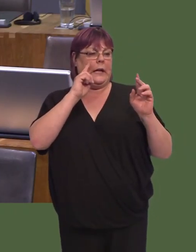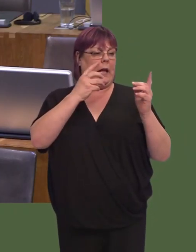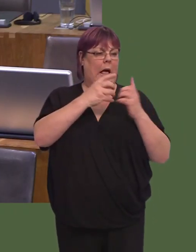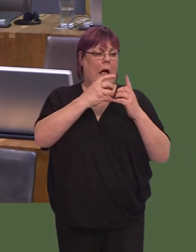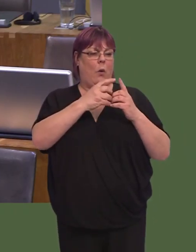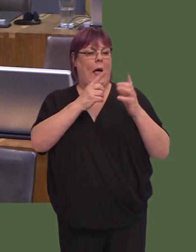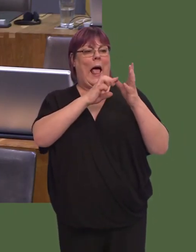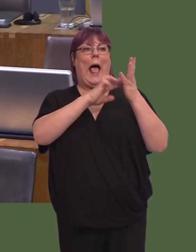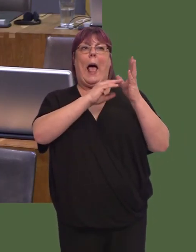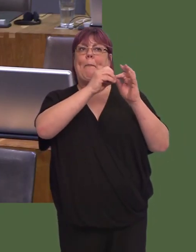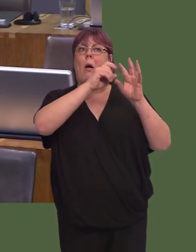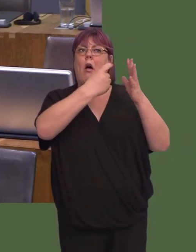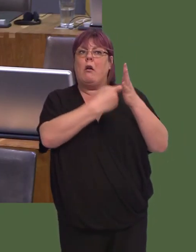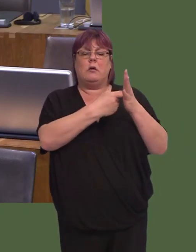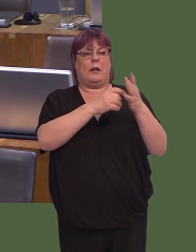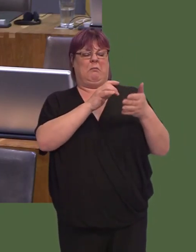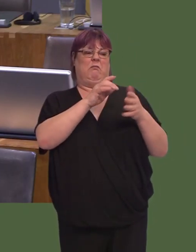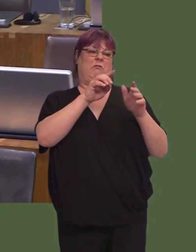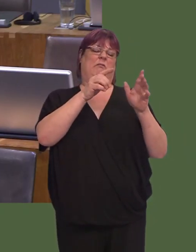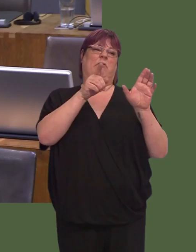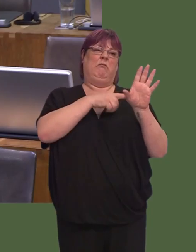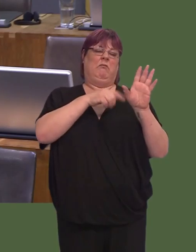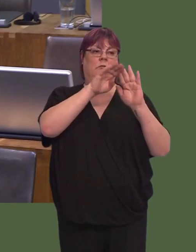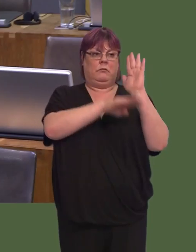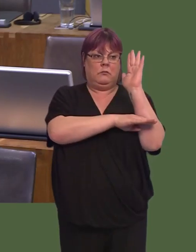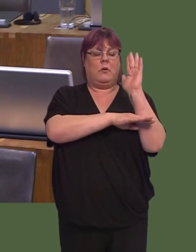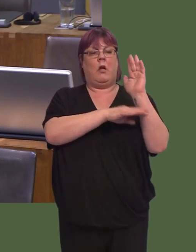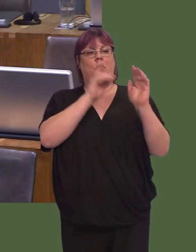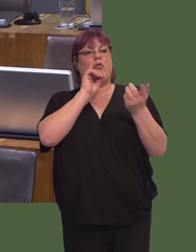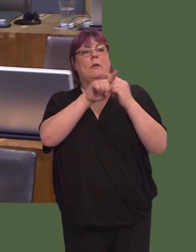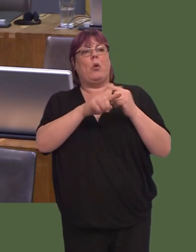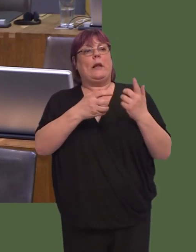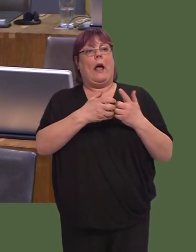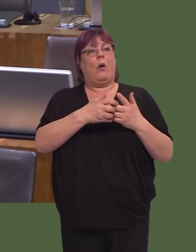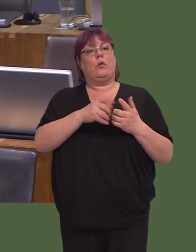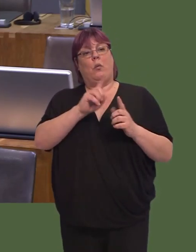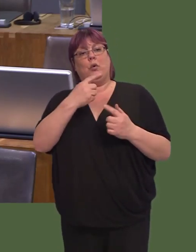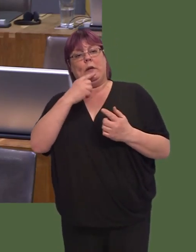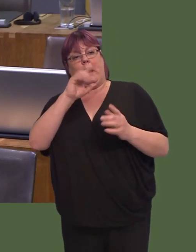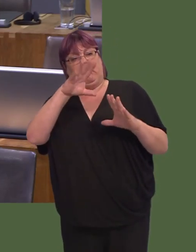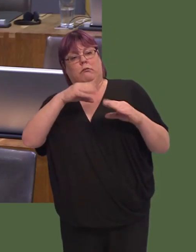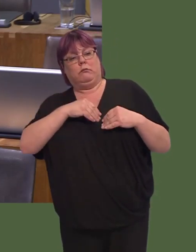So, I'm sure he's heard that additional point that you've made and will be taking that into account. Jack Sargeant AM: 6.